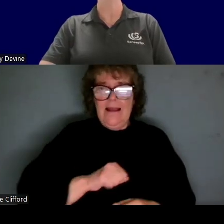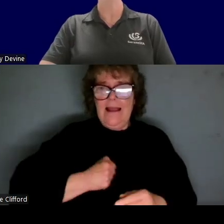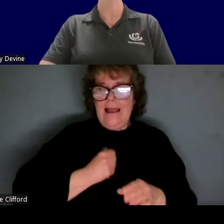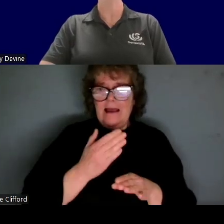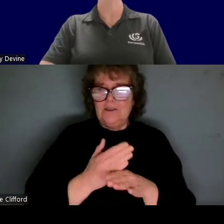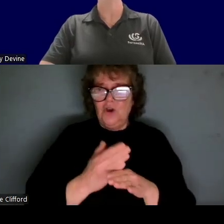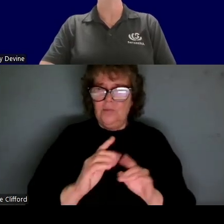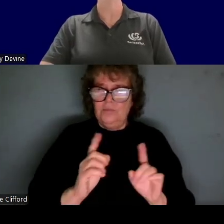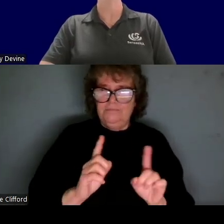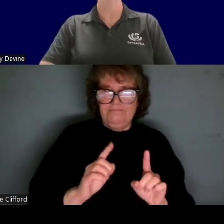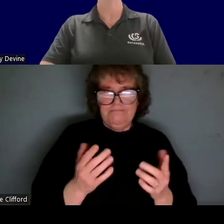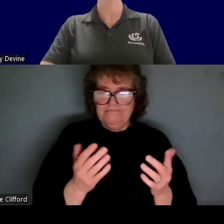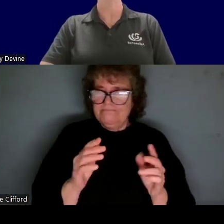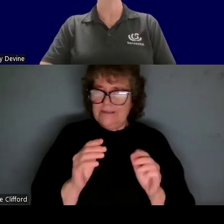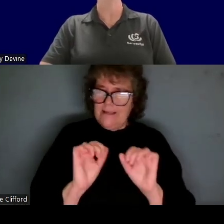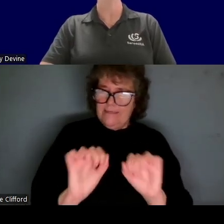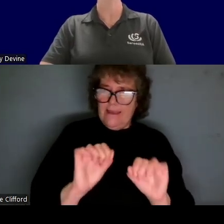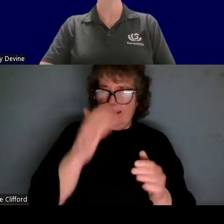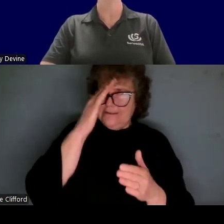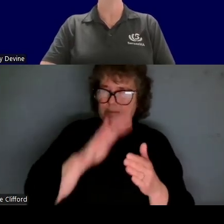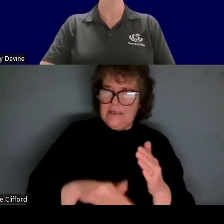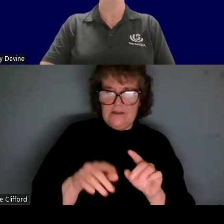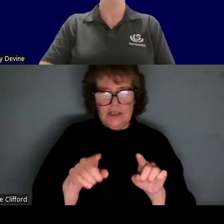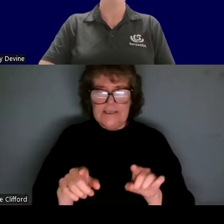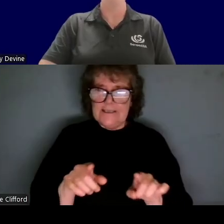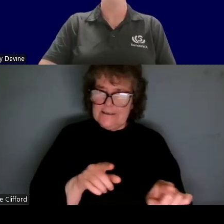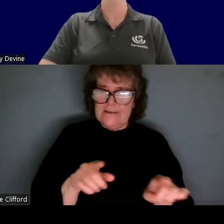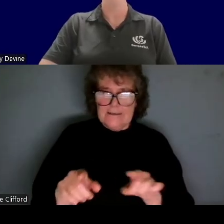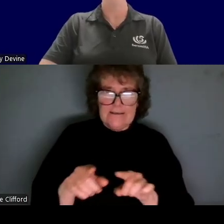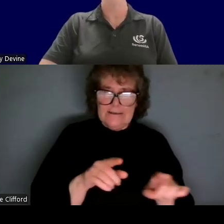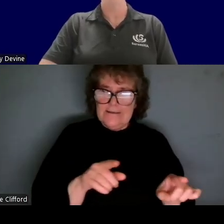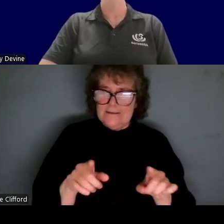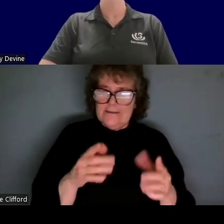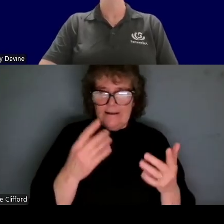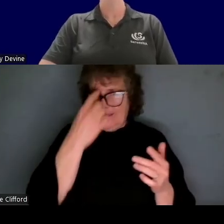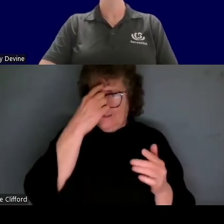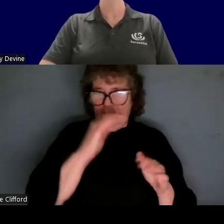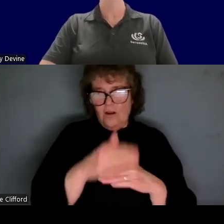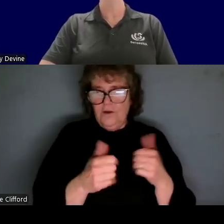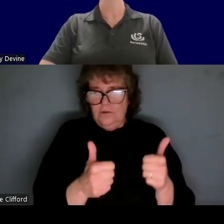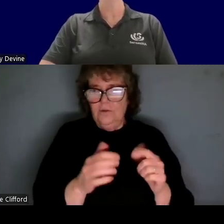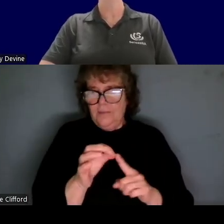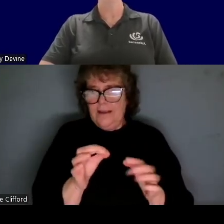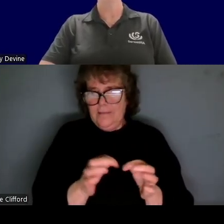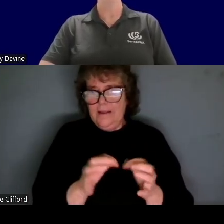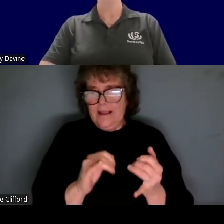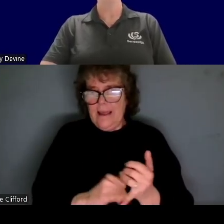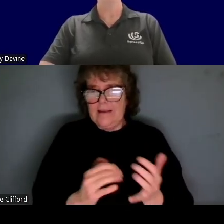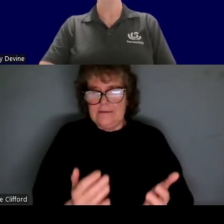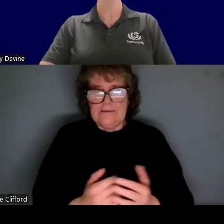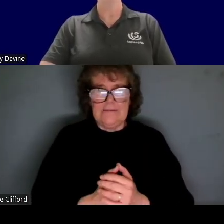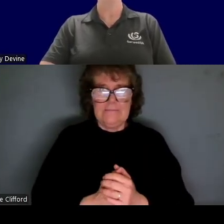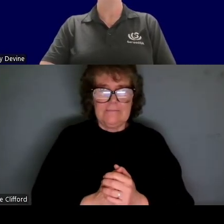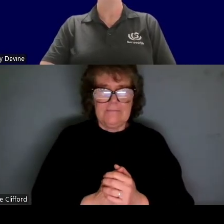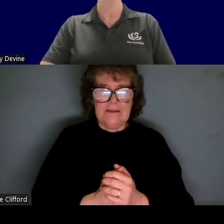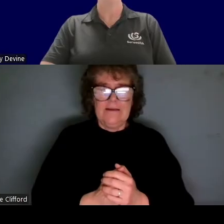experiences and validate them through the lens of good PBS. This includes a person centred